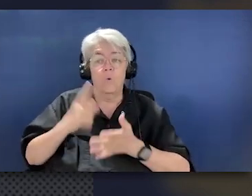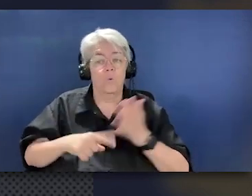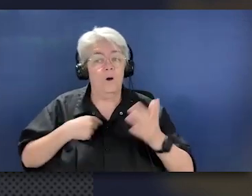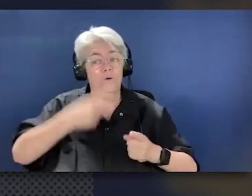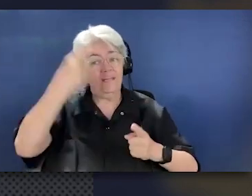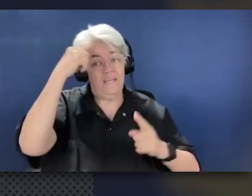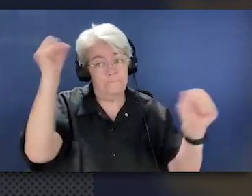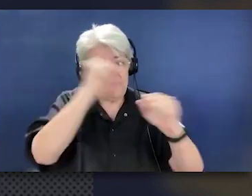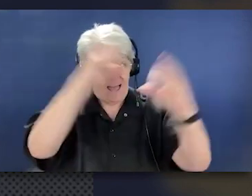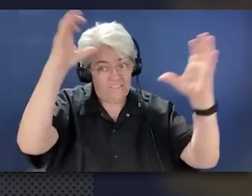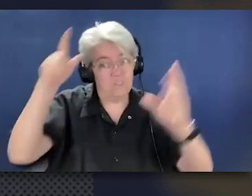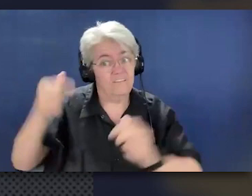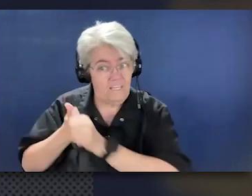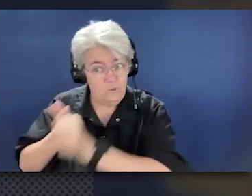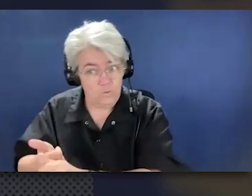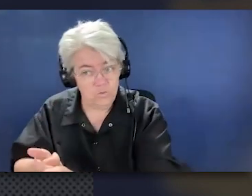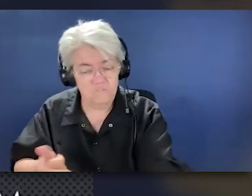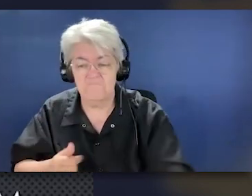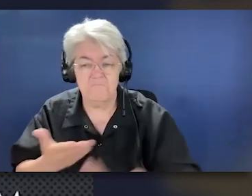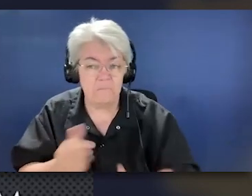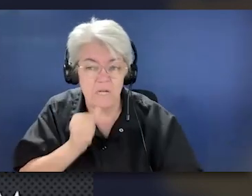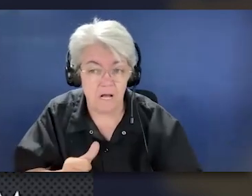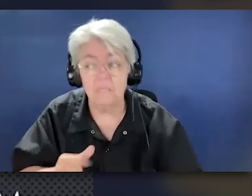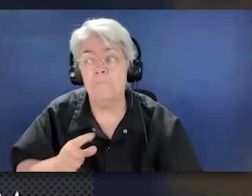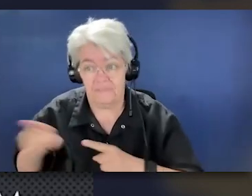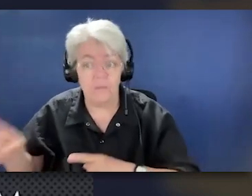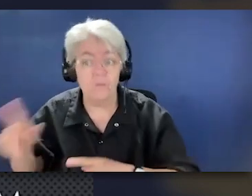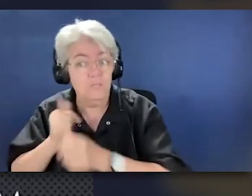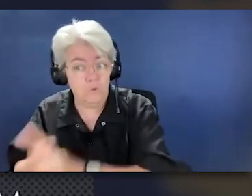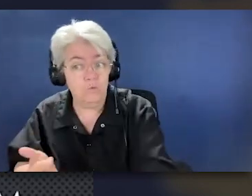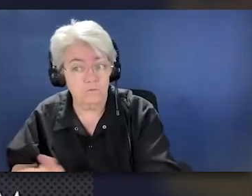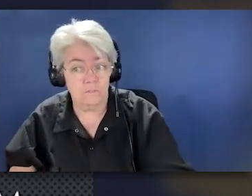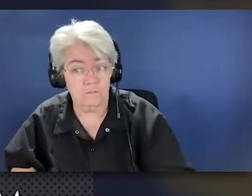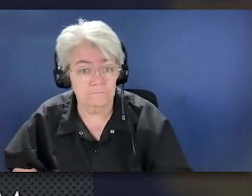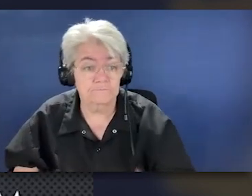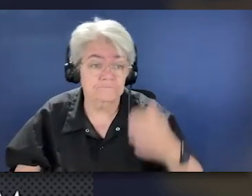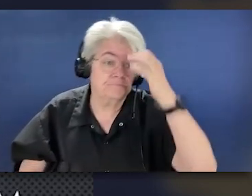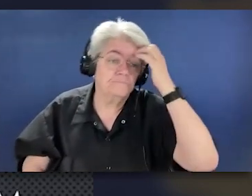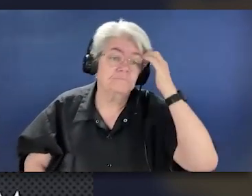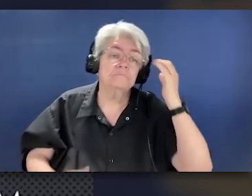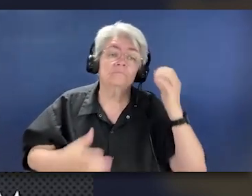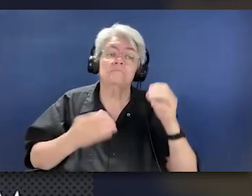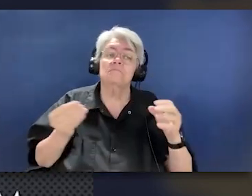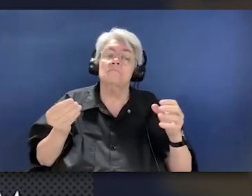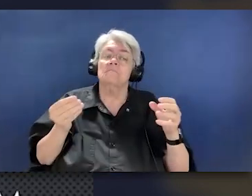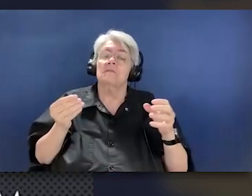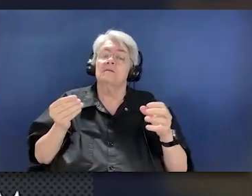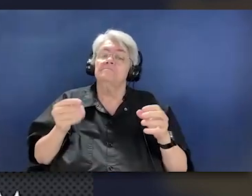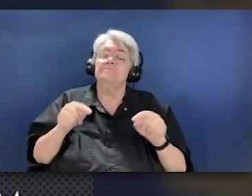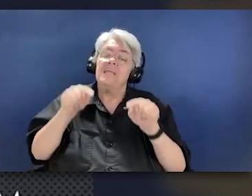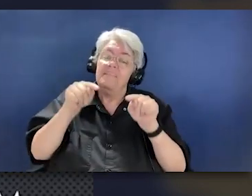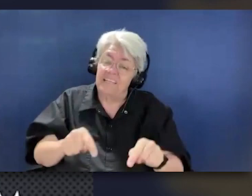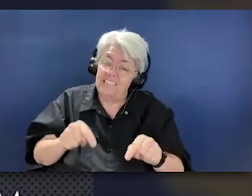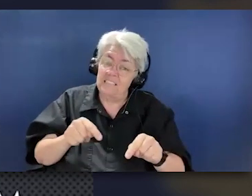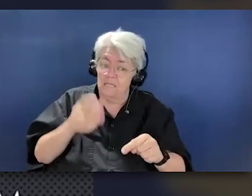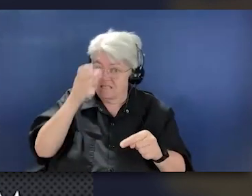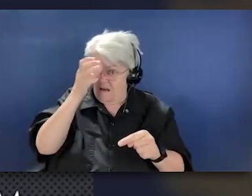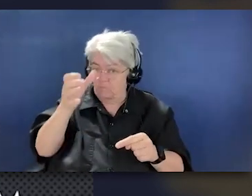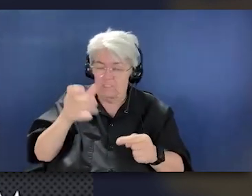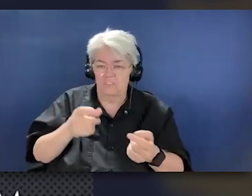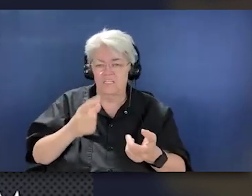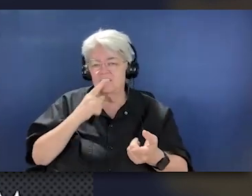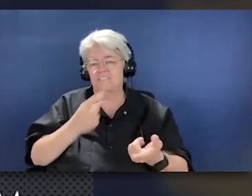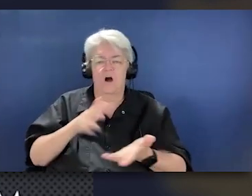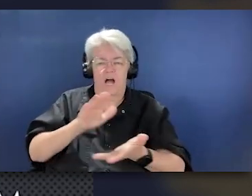use it. Often this conversation gets framed as an academic integrity problem. You have great people